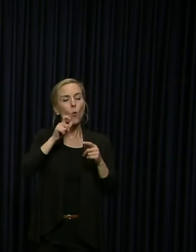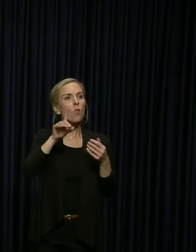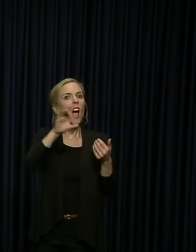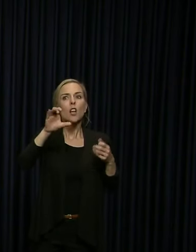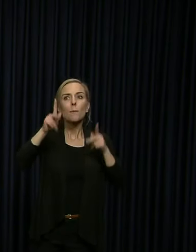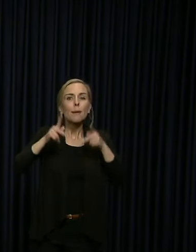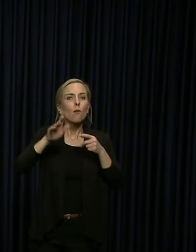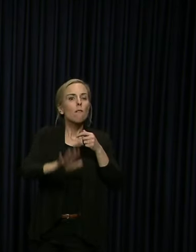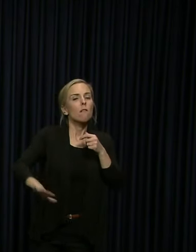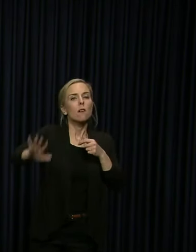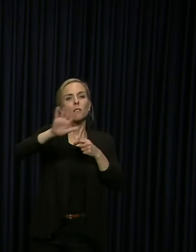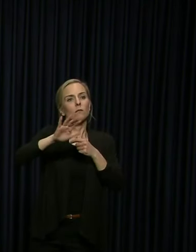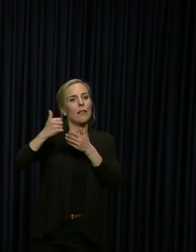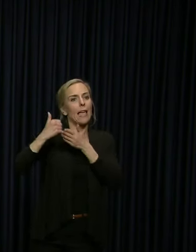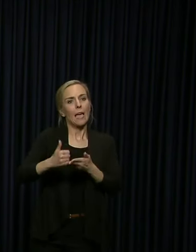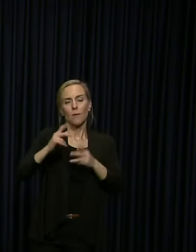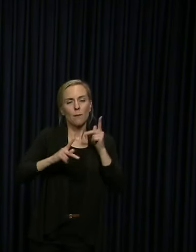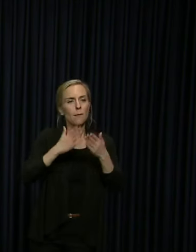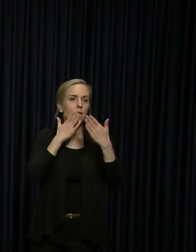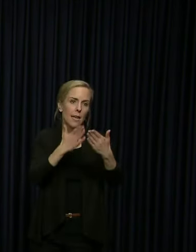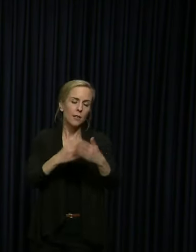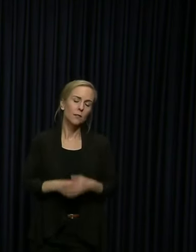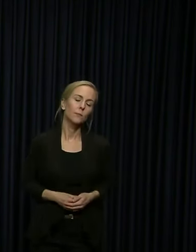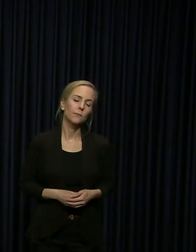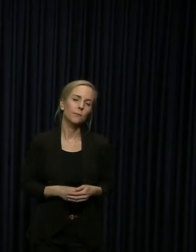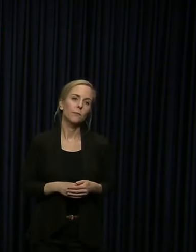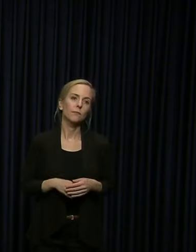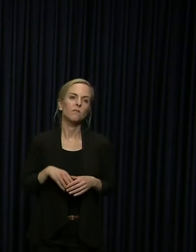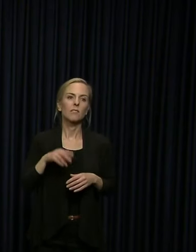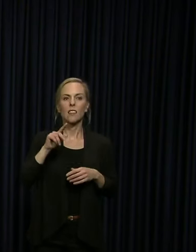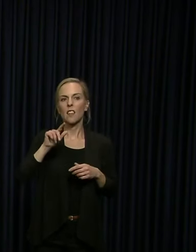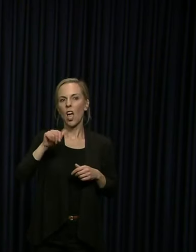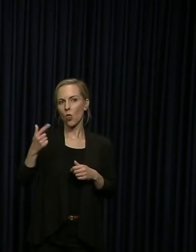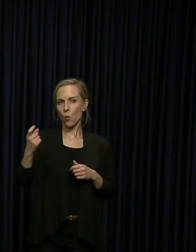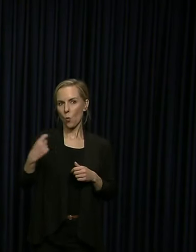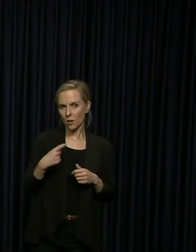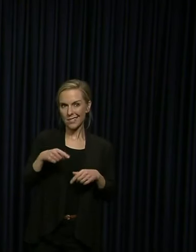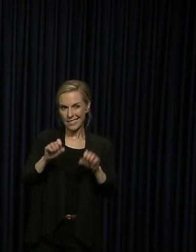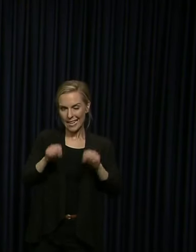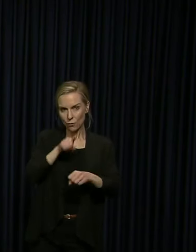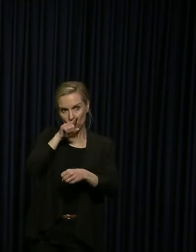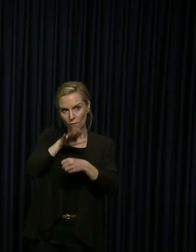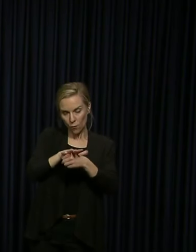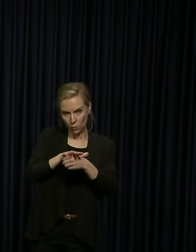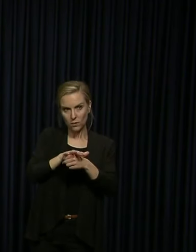NEARLY ENOUGH TESTS IN KENTUCKY